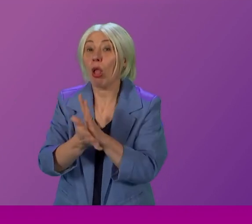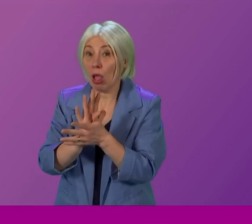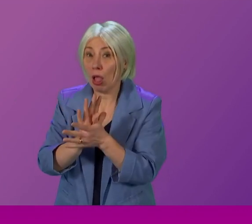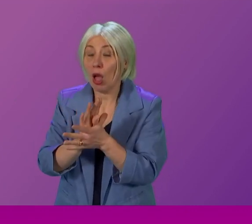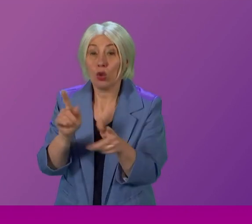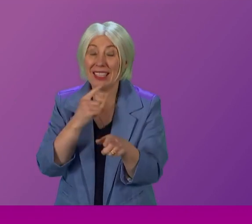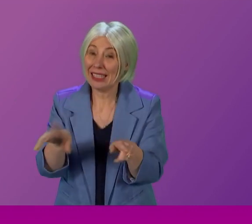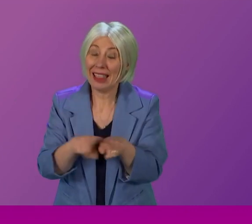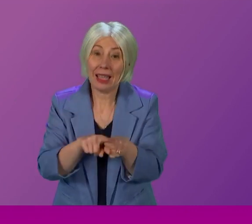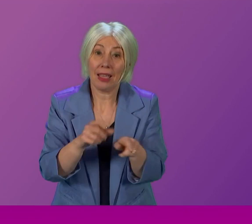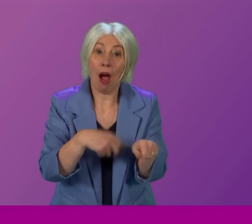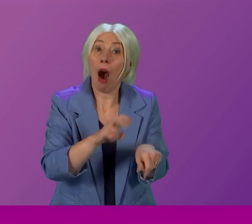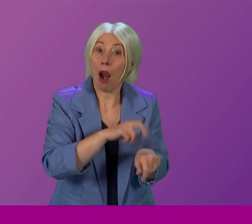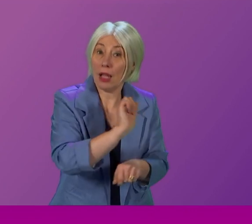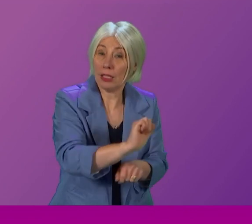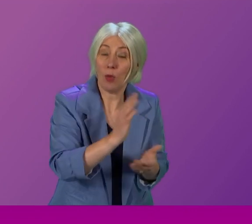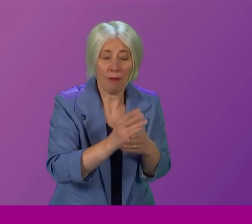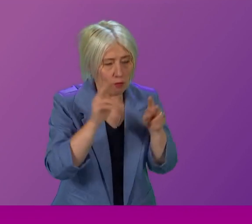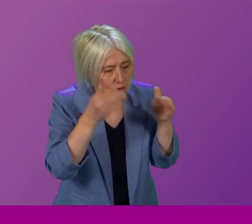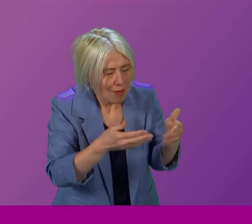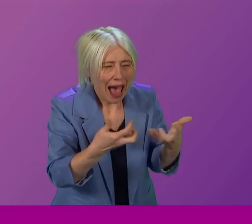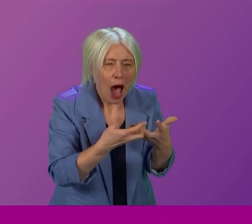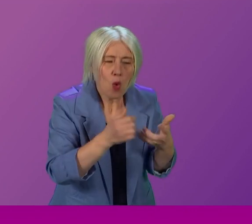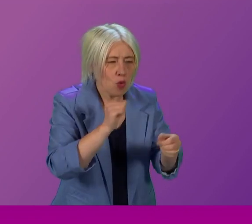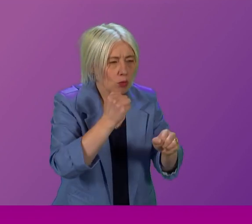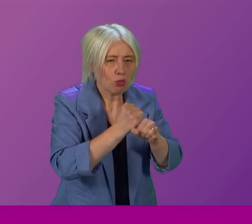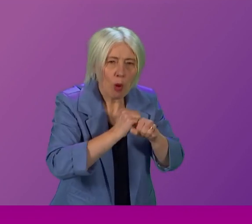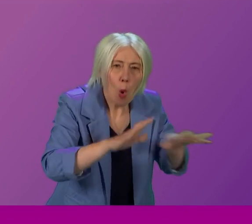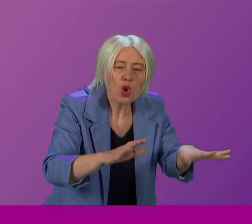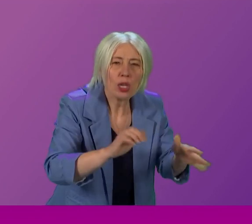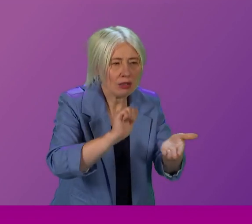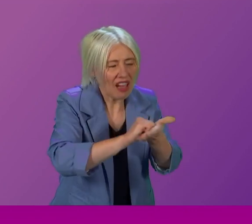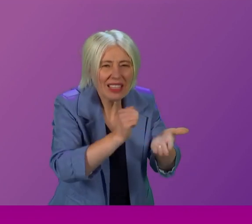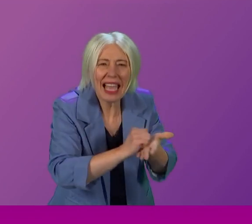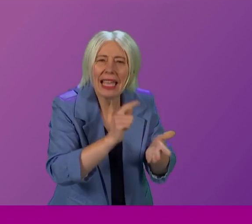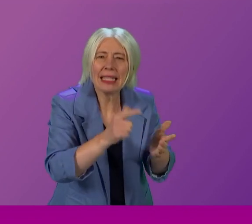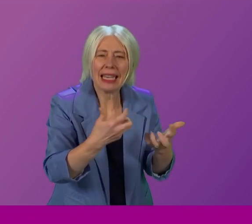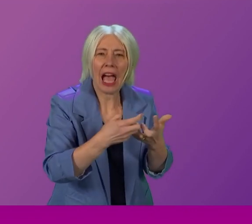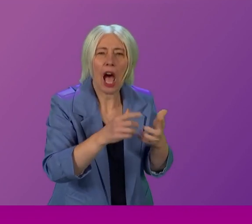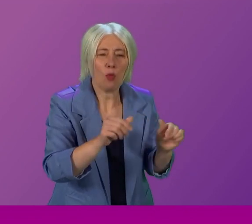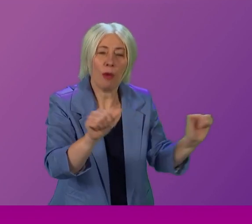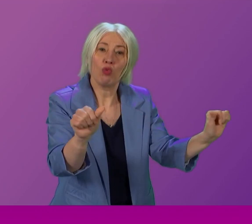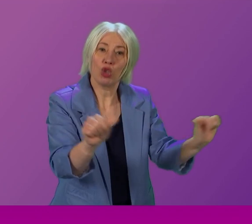such as Ireland have done, we need to look at how we sensibly restrict promotion and advertising to